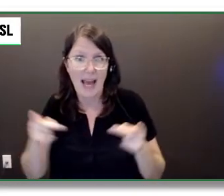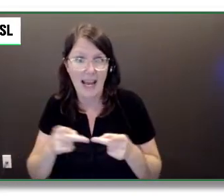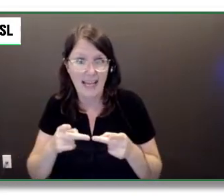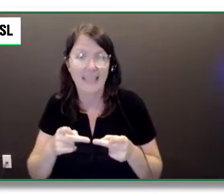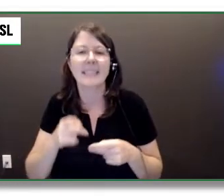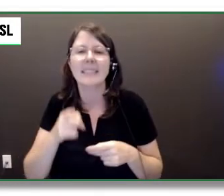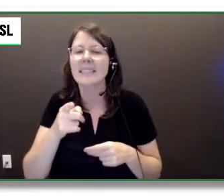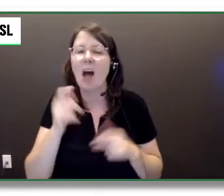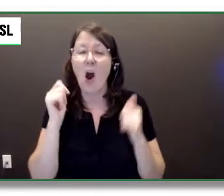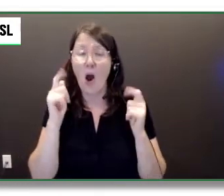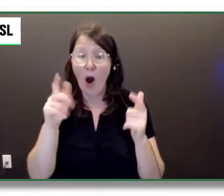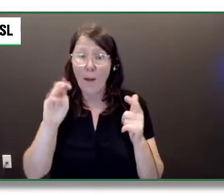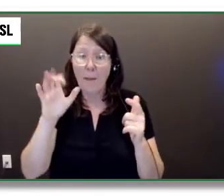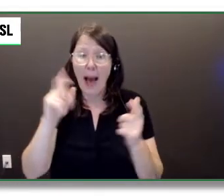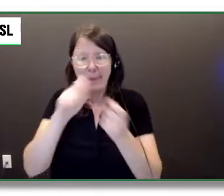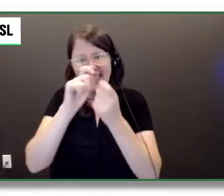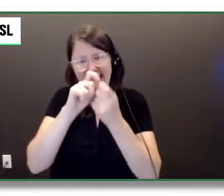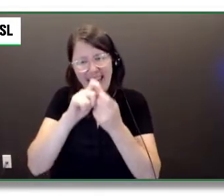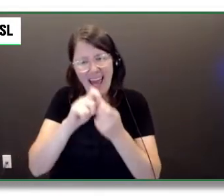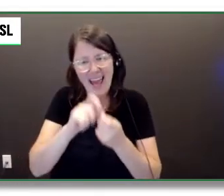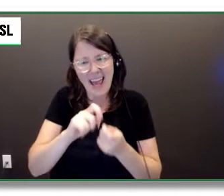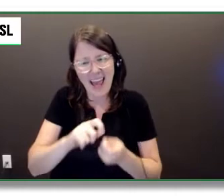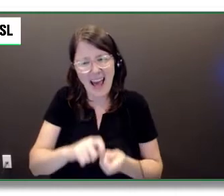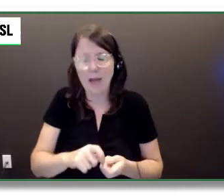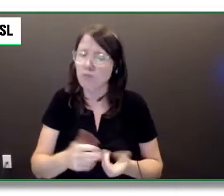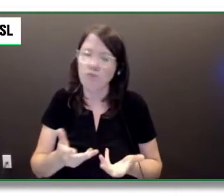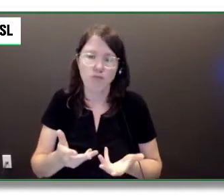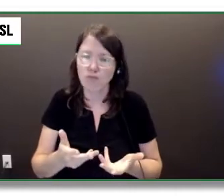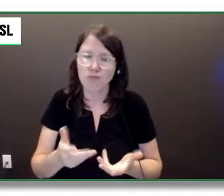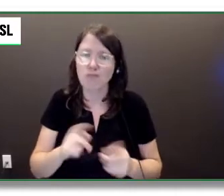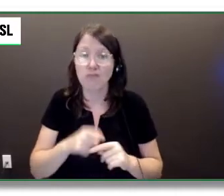but here's one - South Base of Point Lachenal,